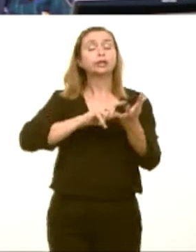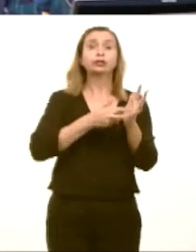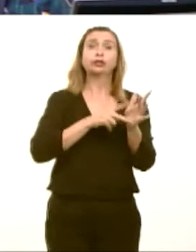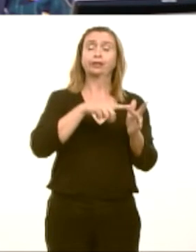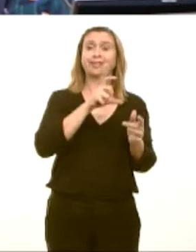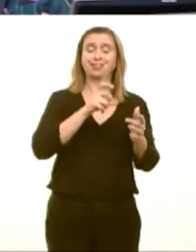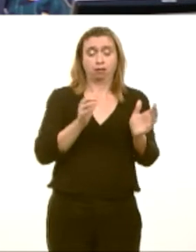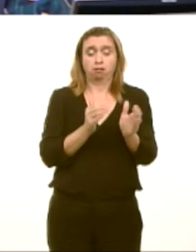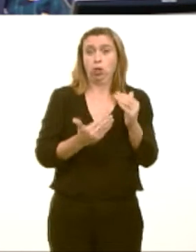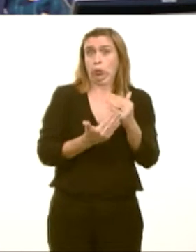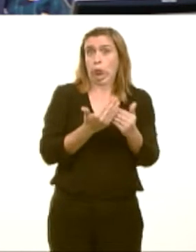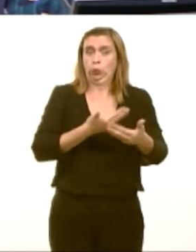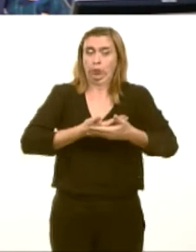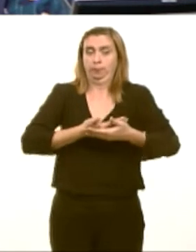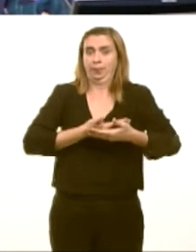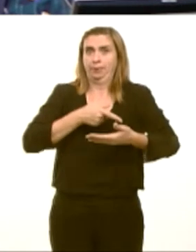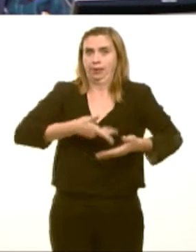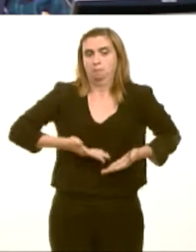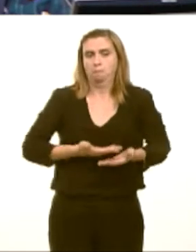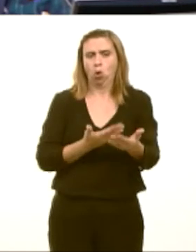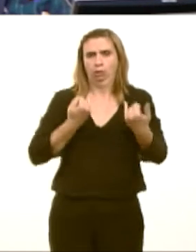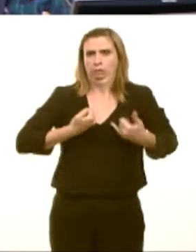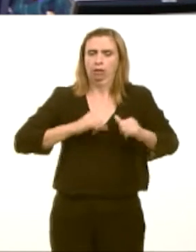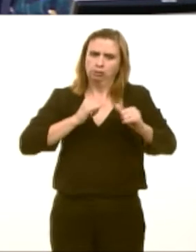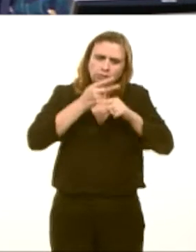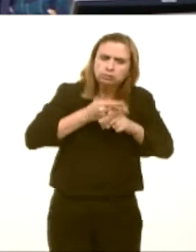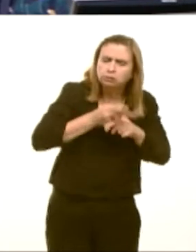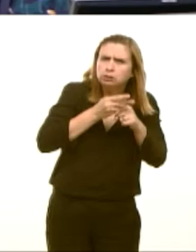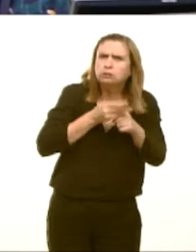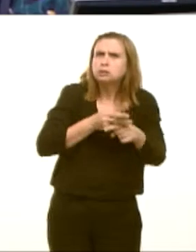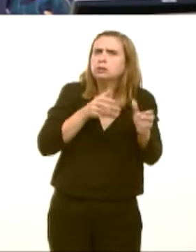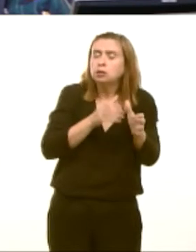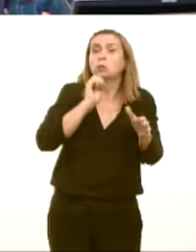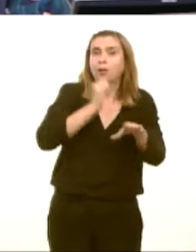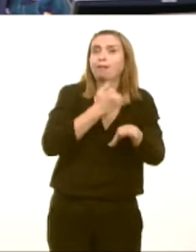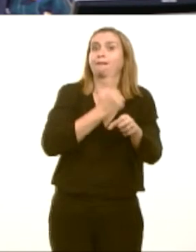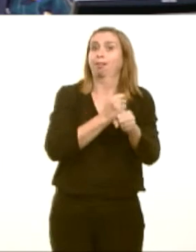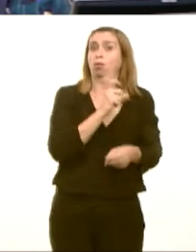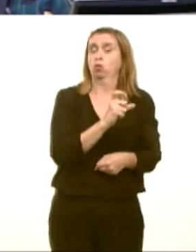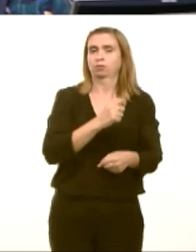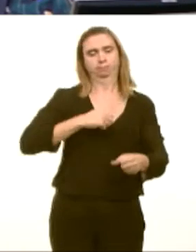Iíve been in discussions with the health board over the course of the past week and Iím satisfied with the progress that is being made.